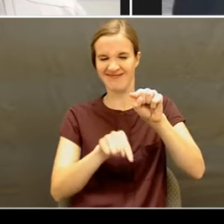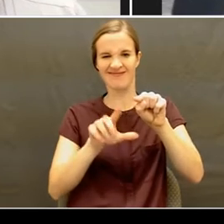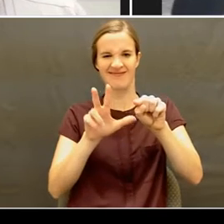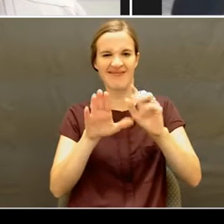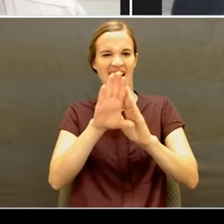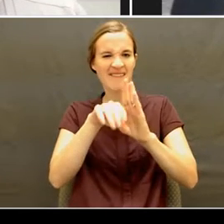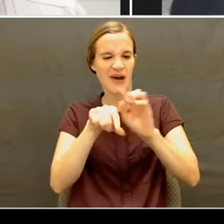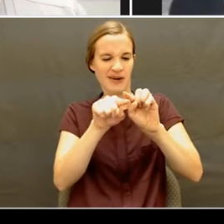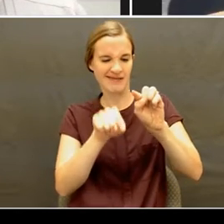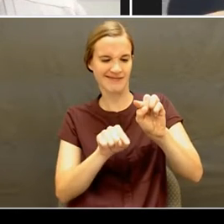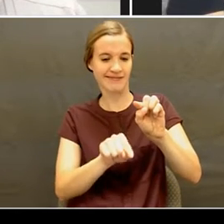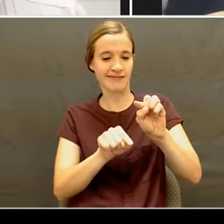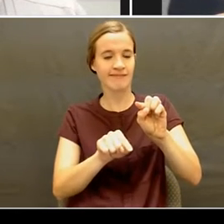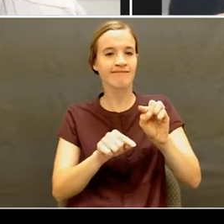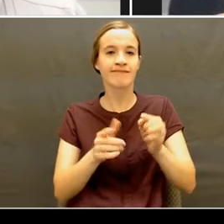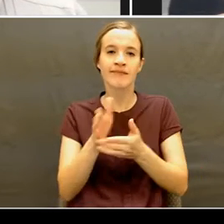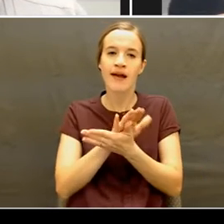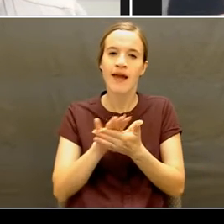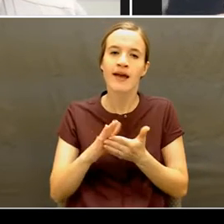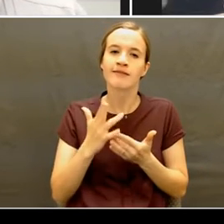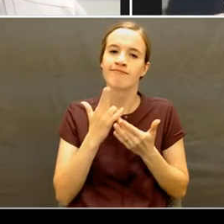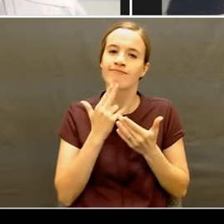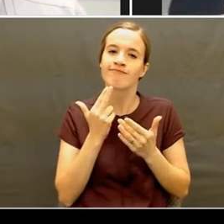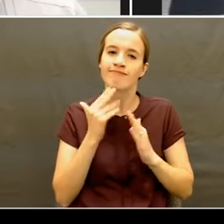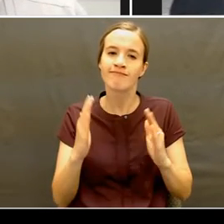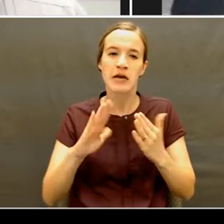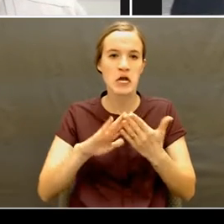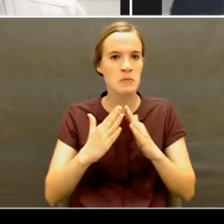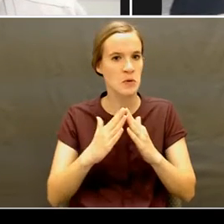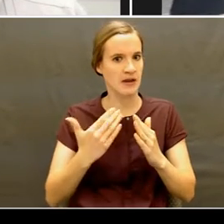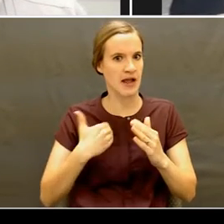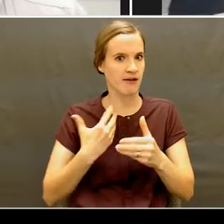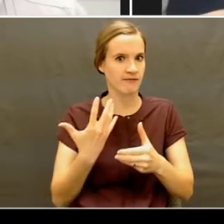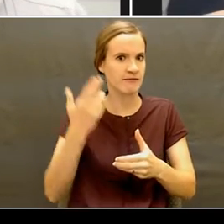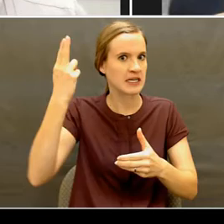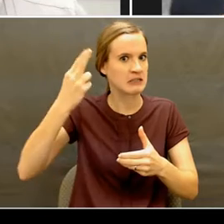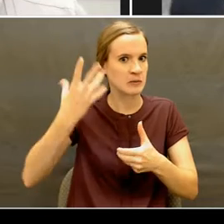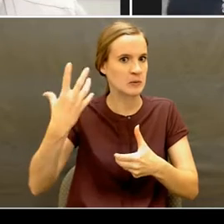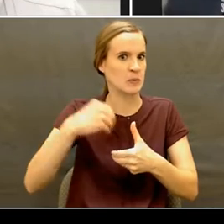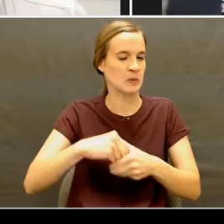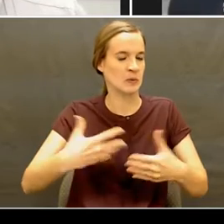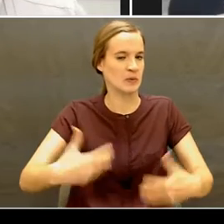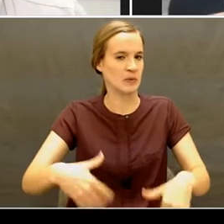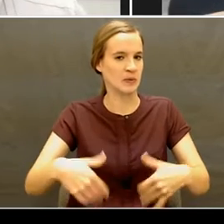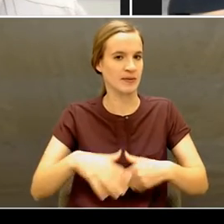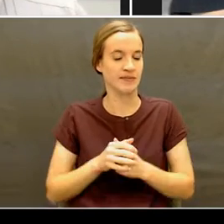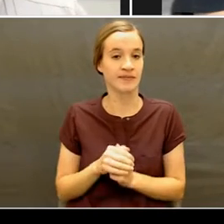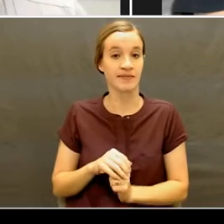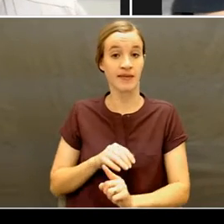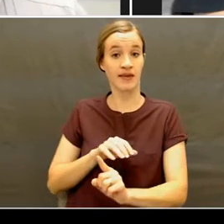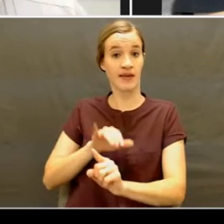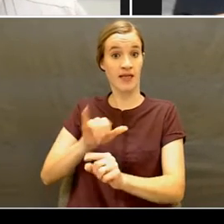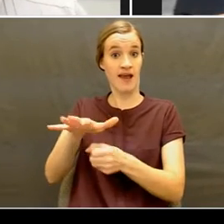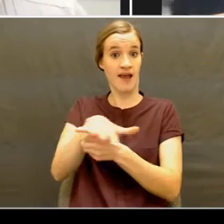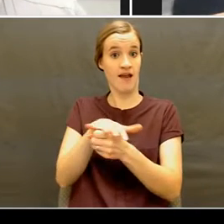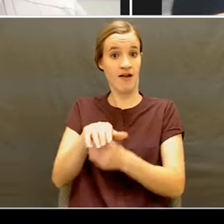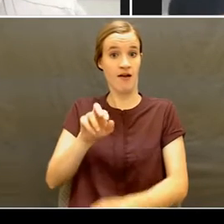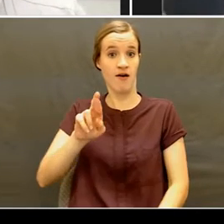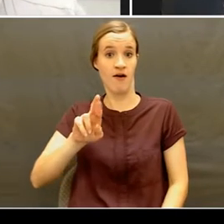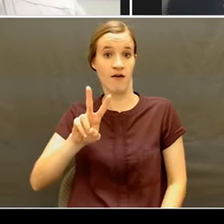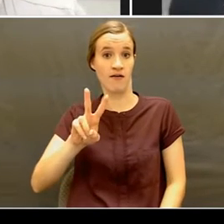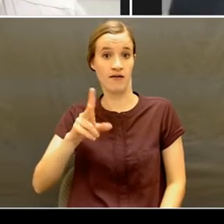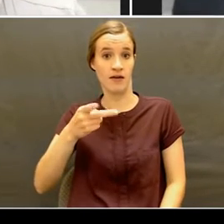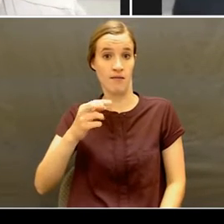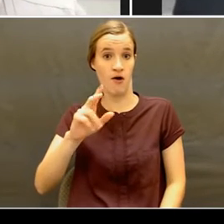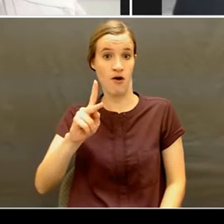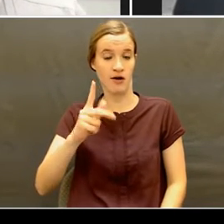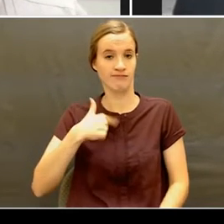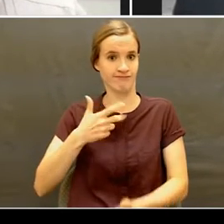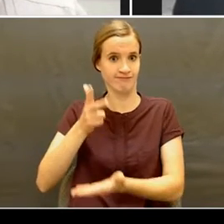historic community. Actually the RV park which I have been on for, for the last three years, um,